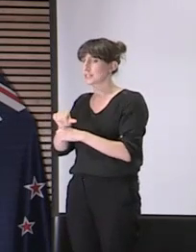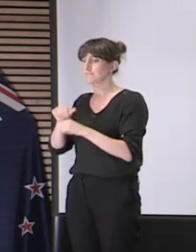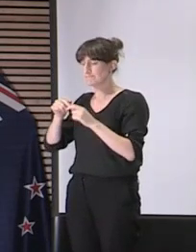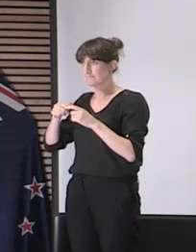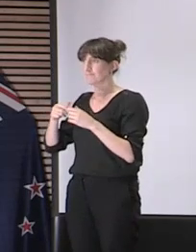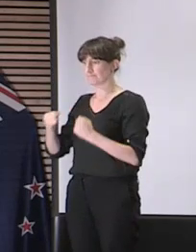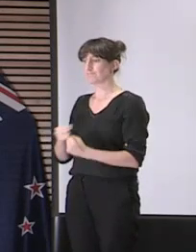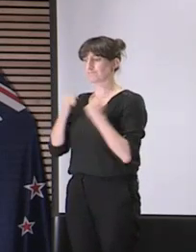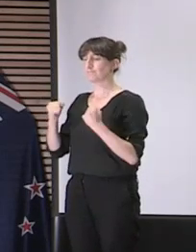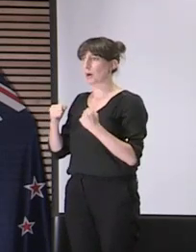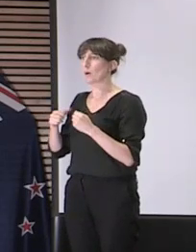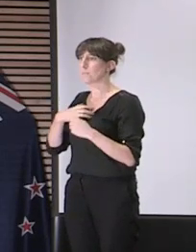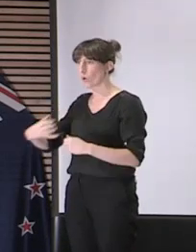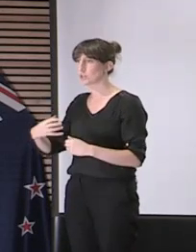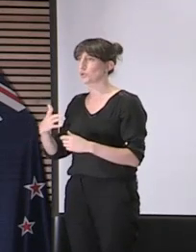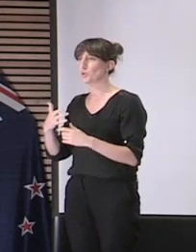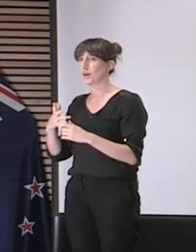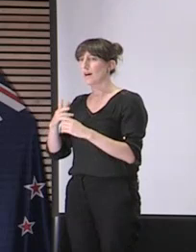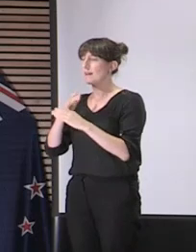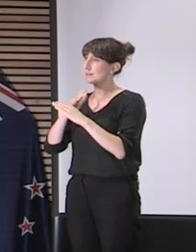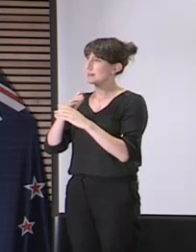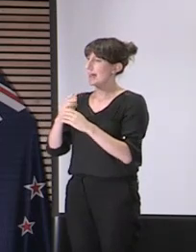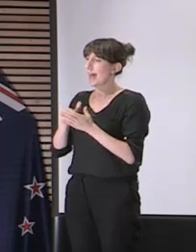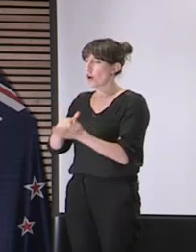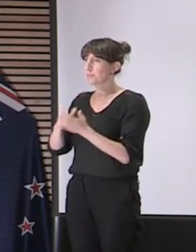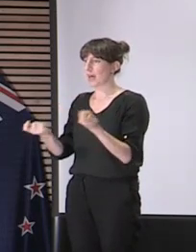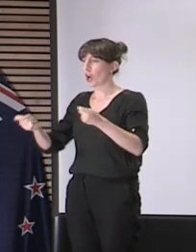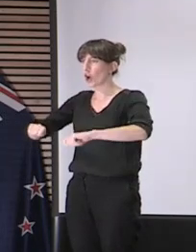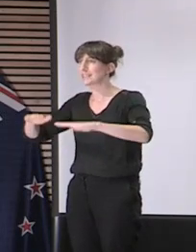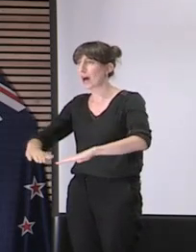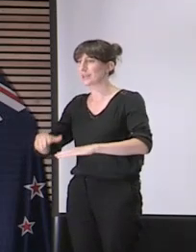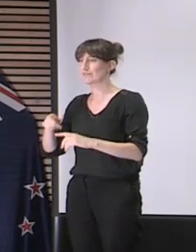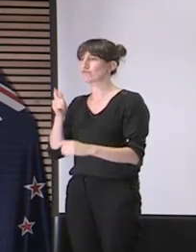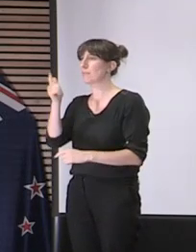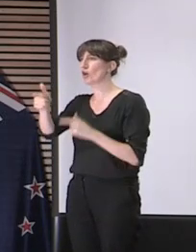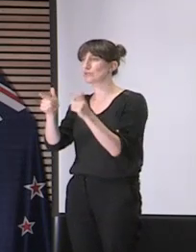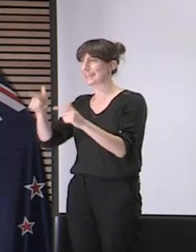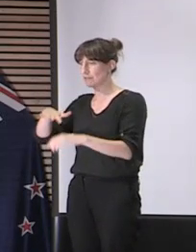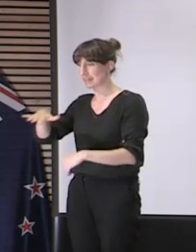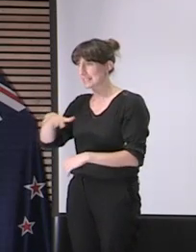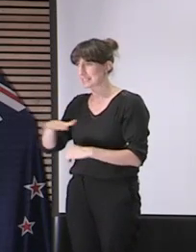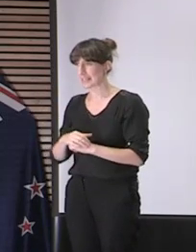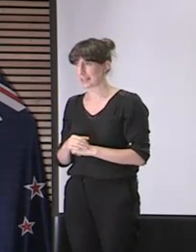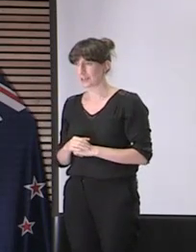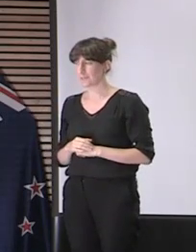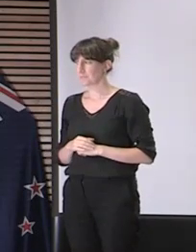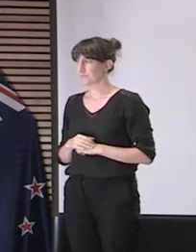the lockdown with military support in the remote areas as they say police don't have the resources. How vulnerable are those remote areas?